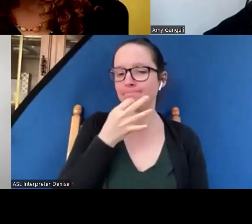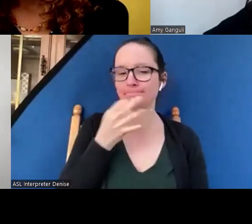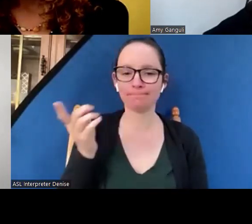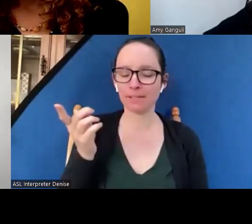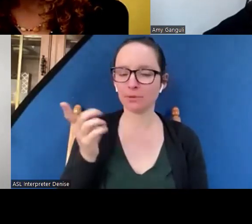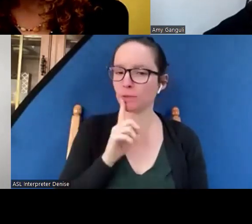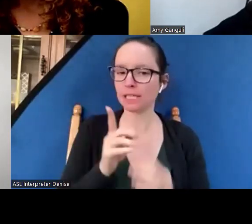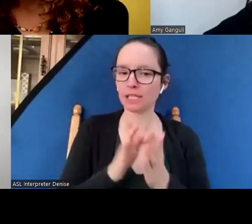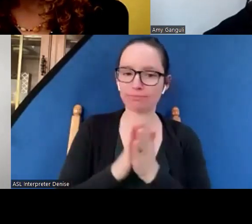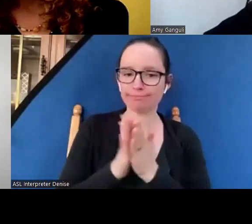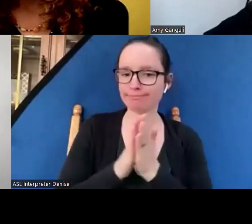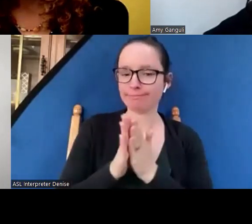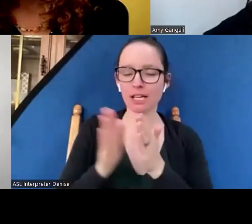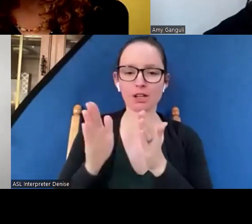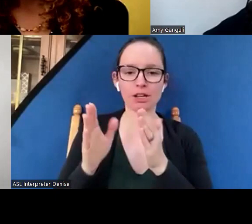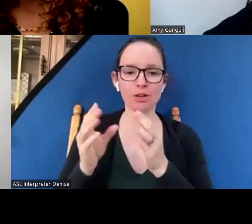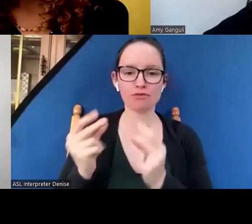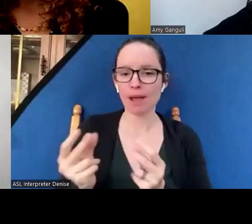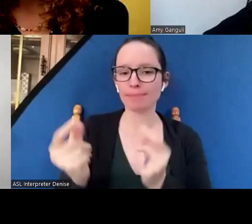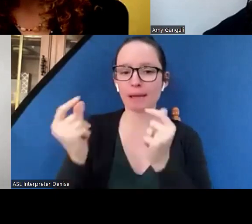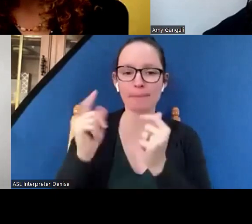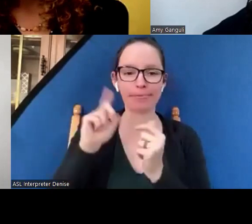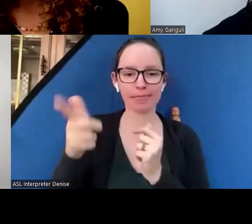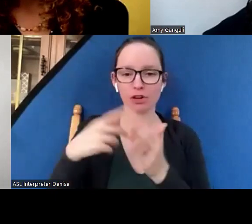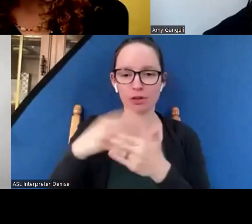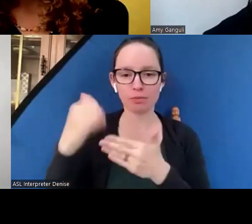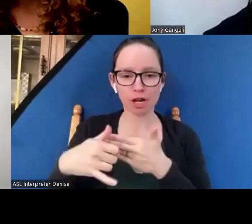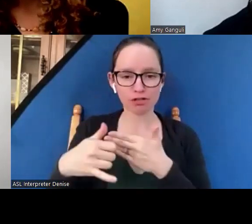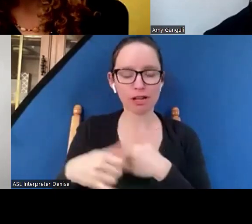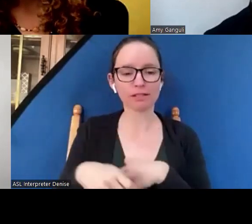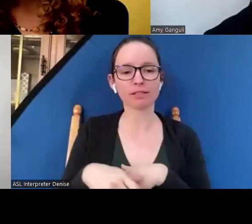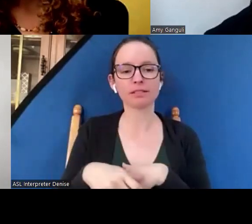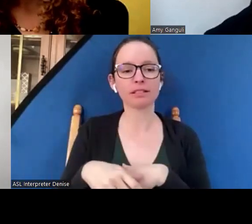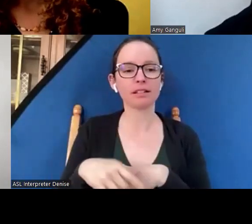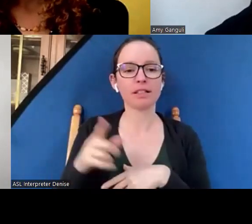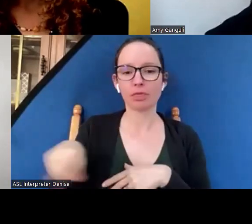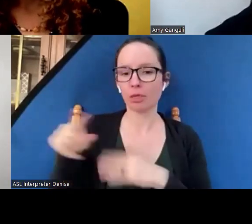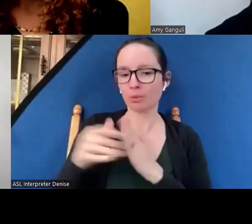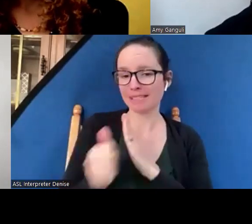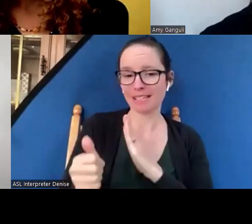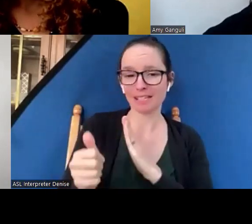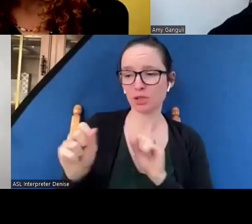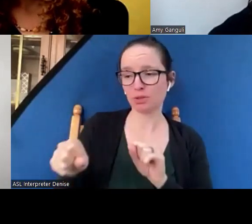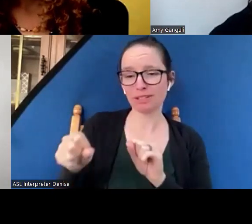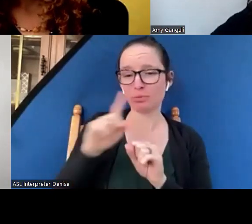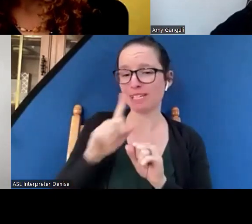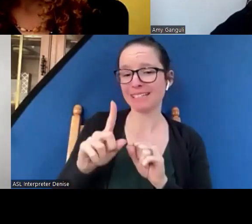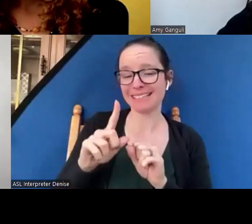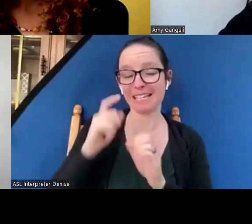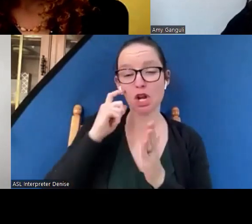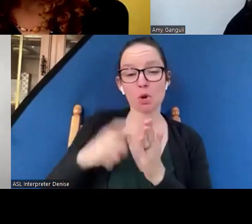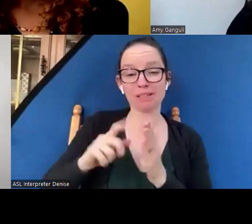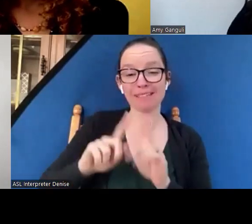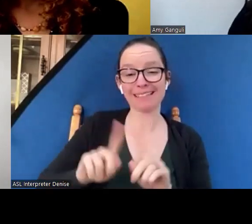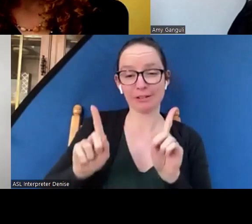in the project from the time that I was there. And just use those skills where you could just see the difference and the experience for people, because you want them to have